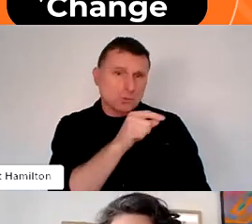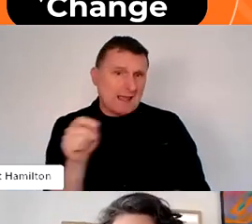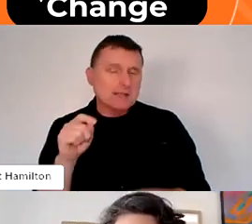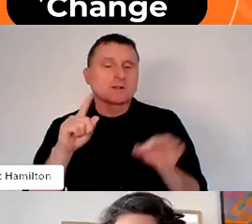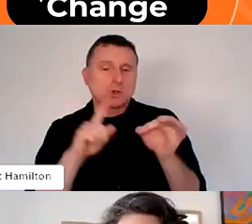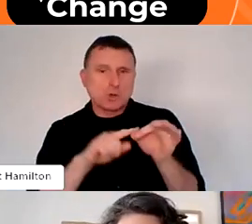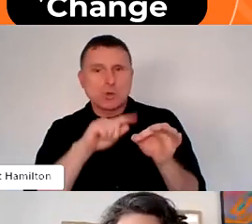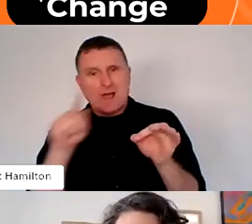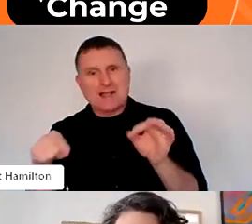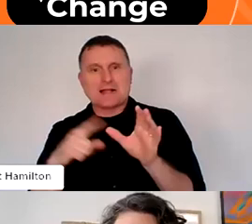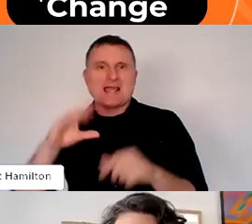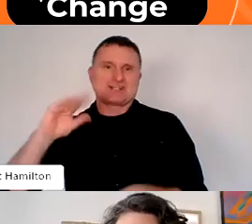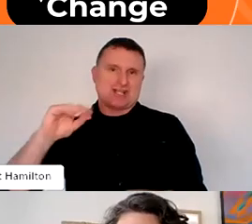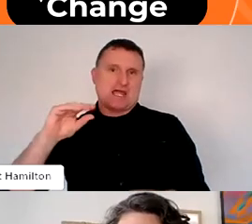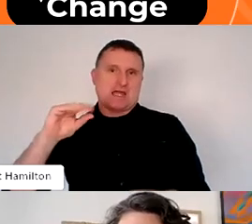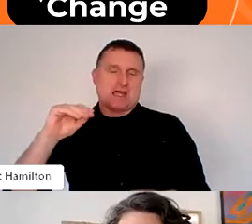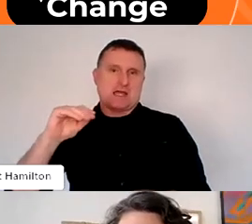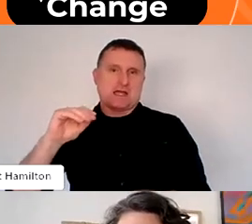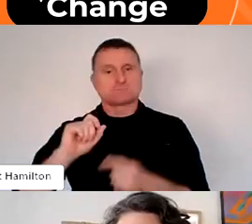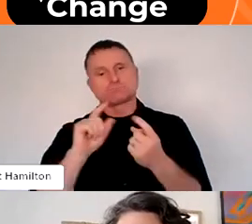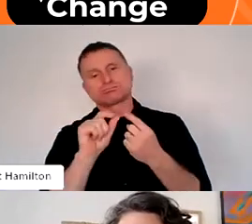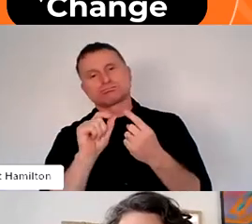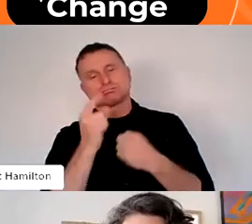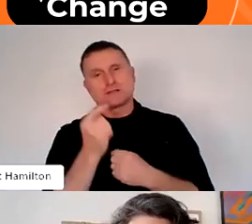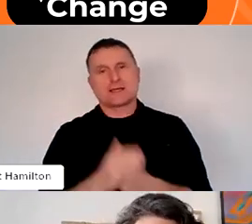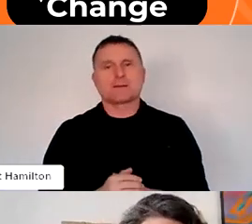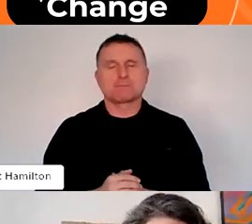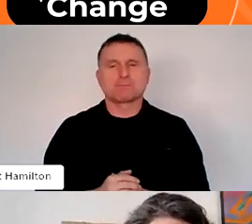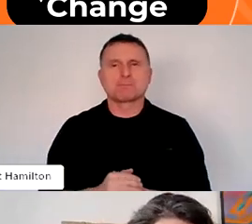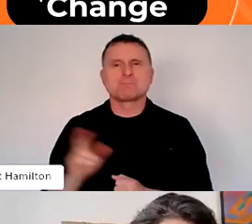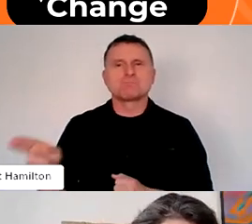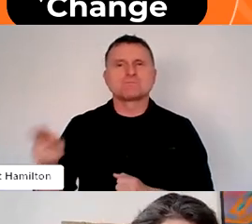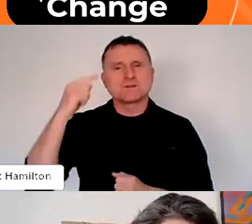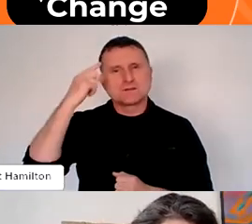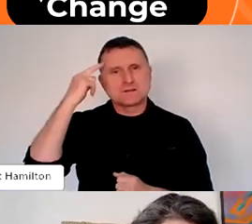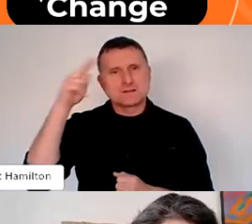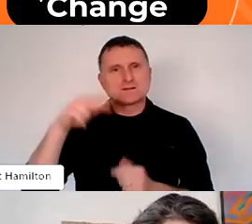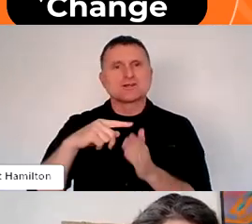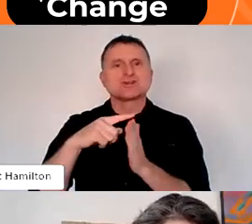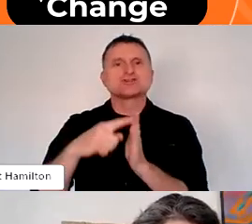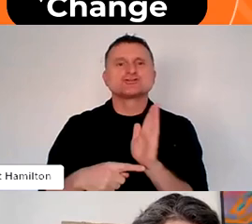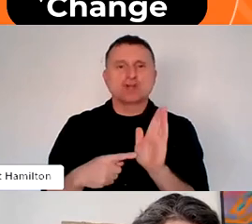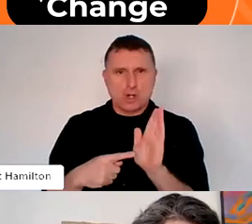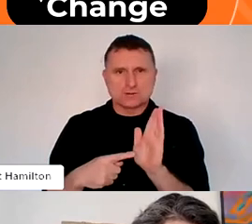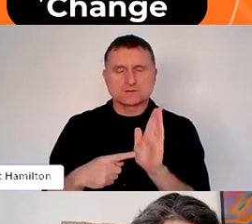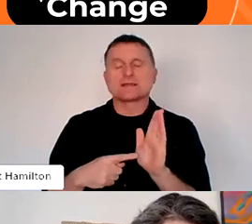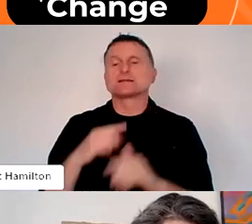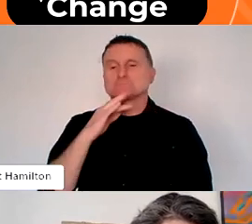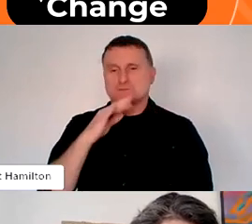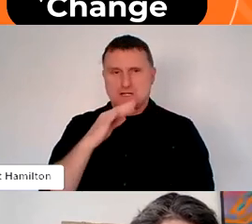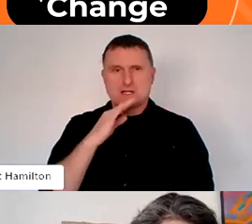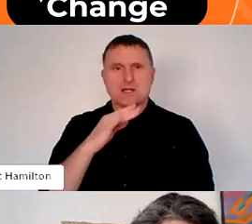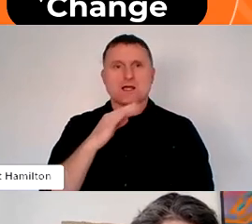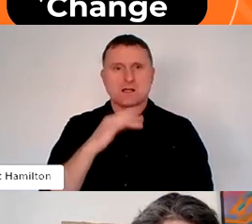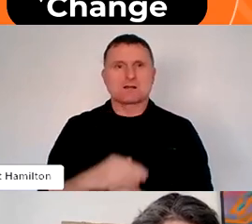discussion. Kia ora koutou, ko John Bangma tāku ingoa. Ko tumuaki